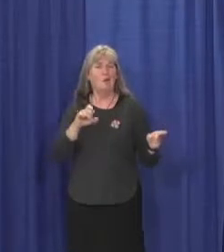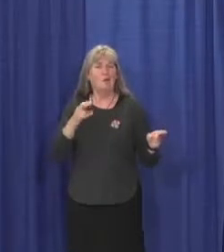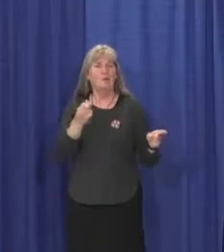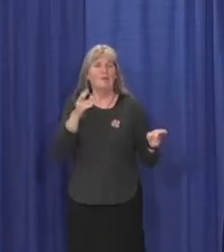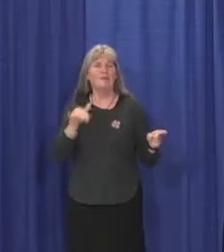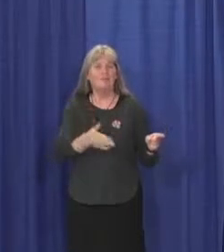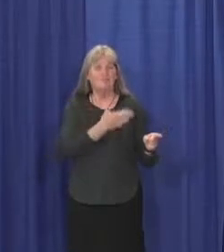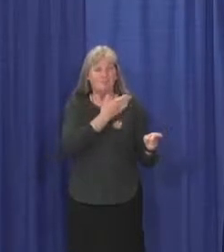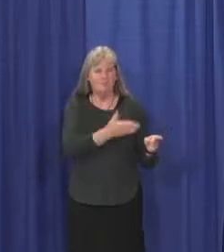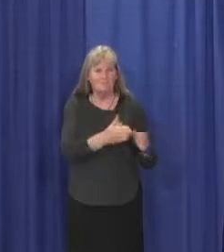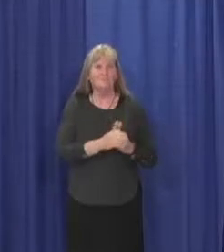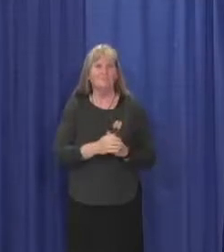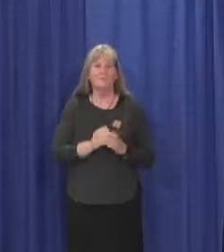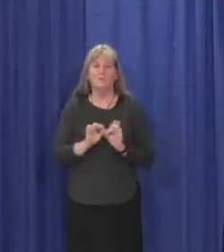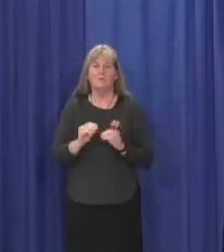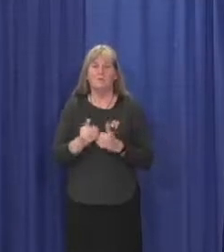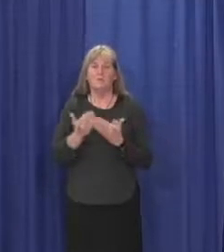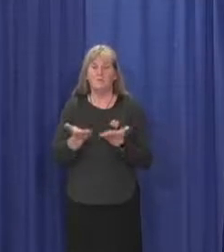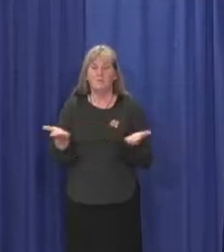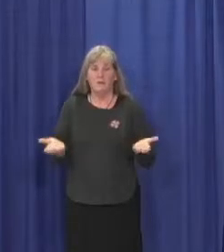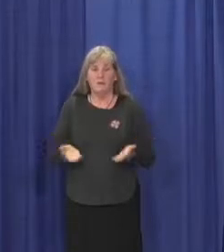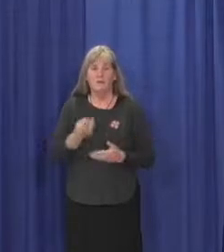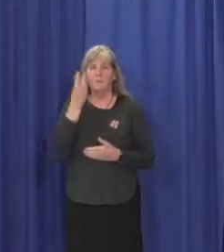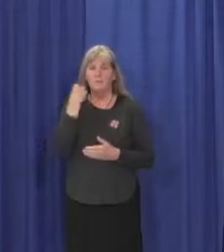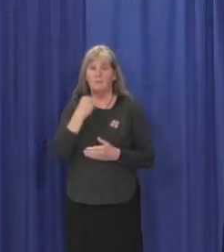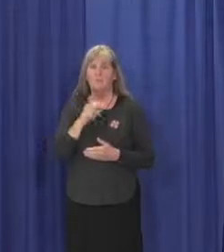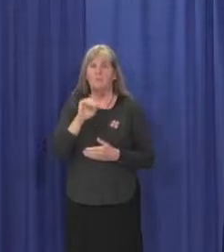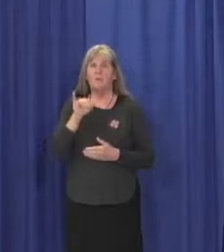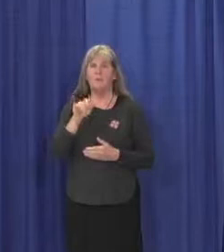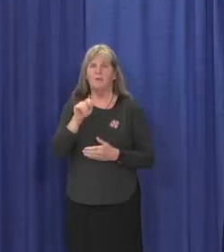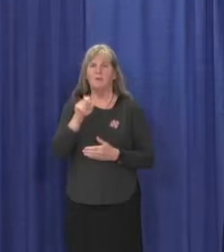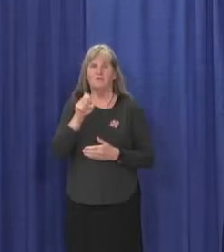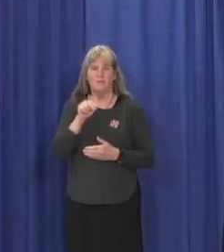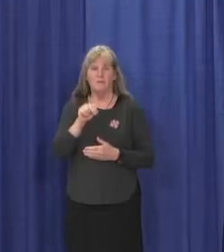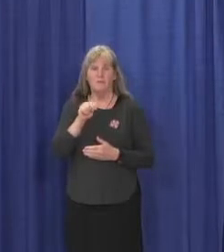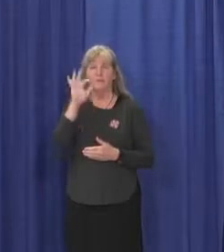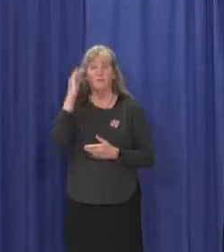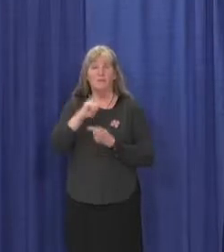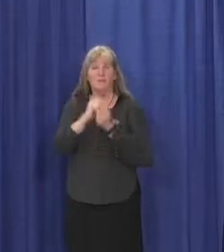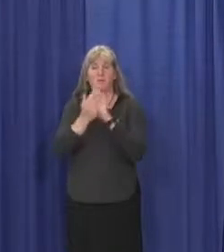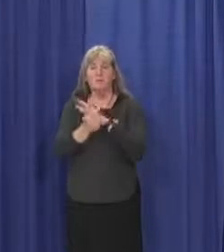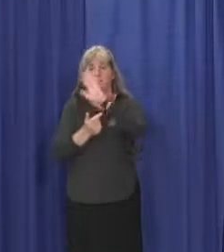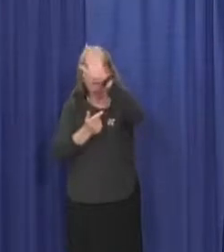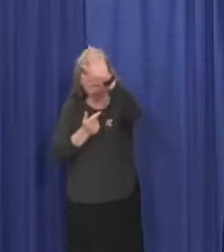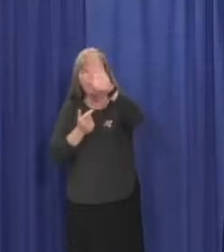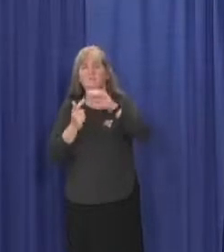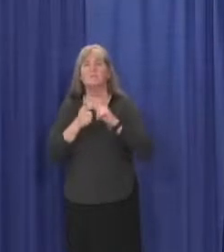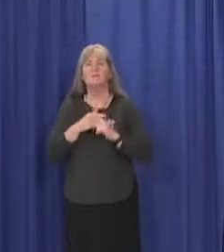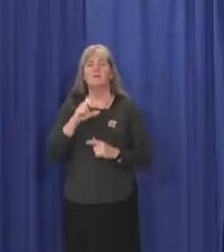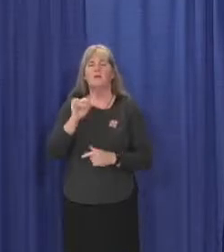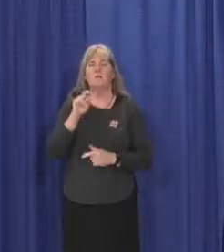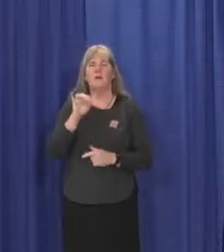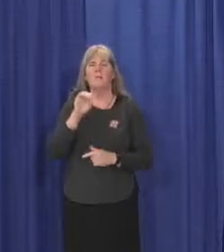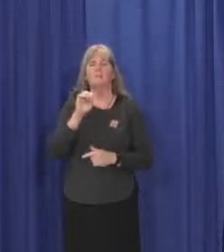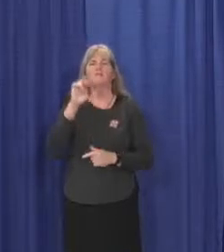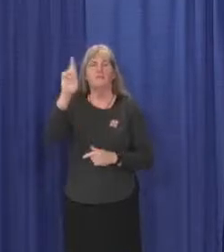Medical Officer of Health Doctor Brendan Hanley. Sign language interpretation is provided by Mary Tiessen and our